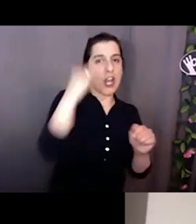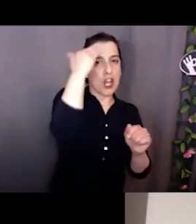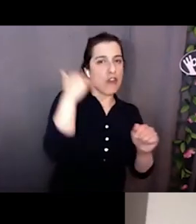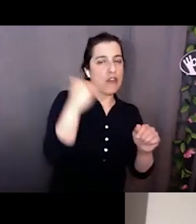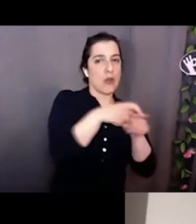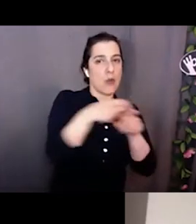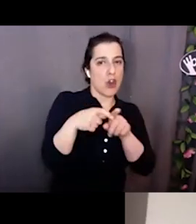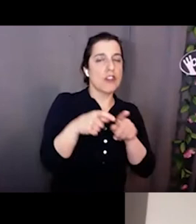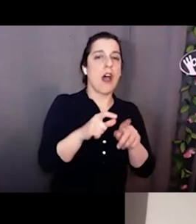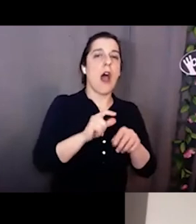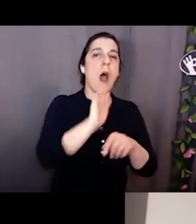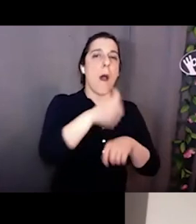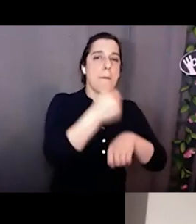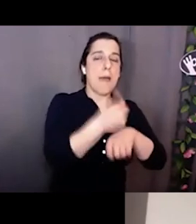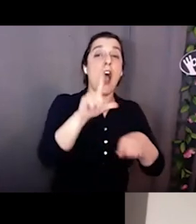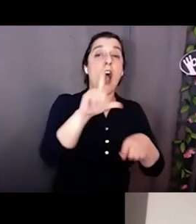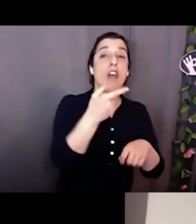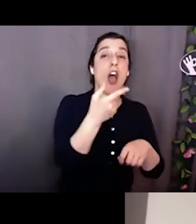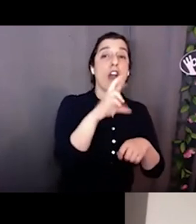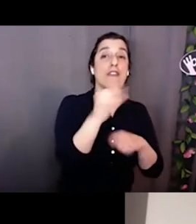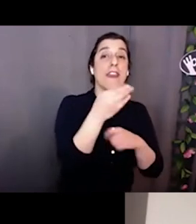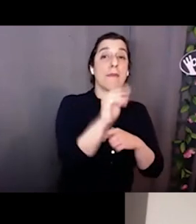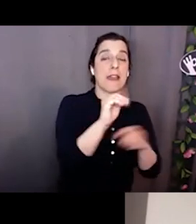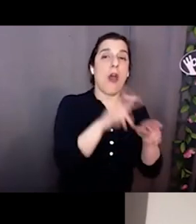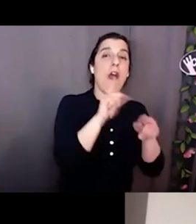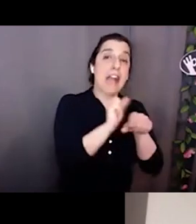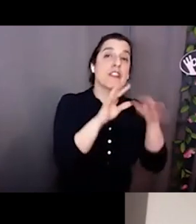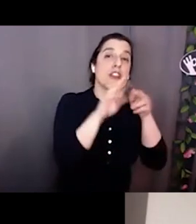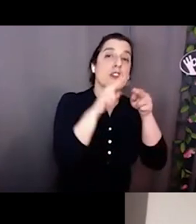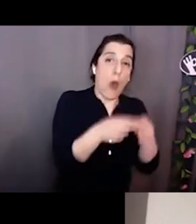And cause that's a relationship between the numbers that is um, kind of displayed.